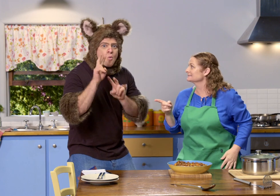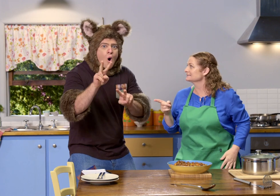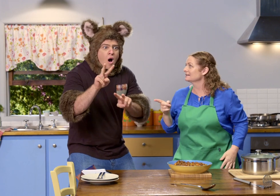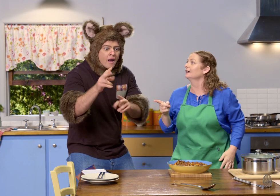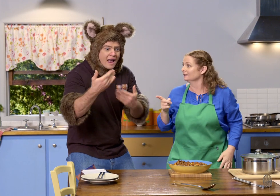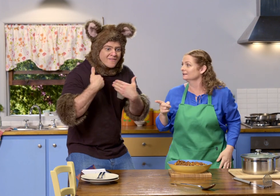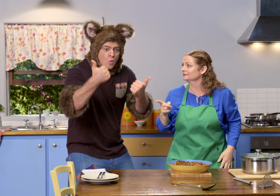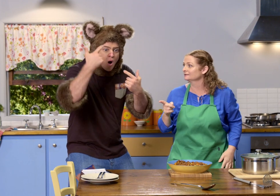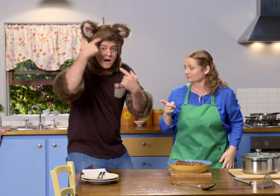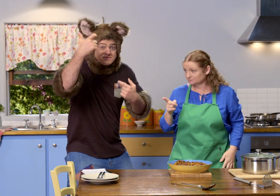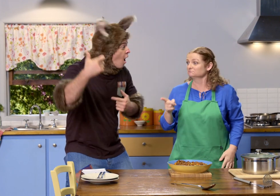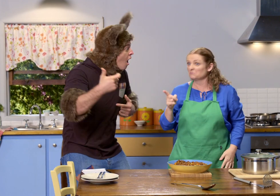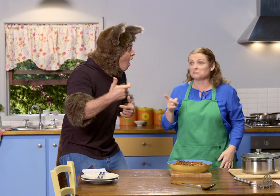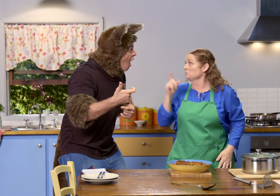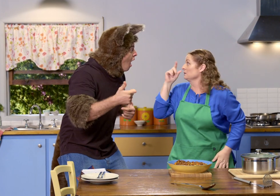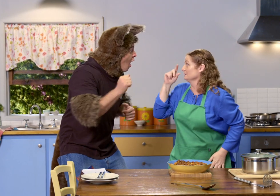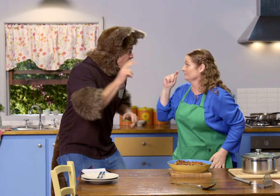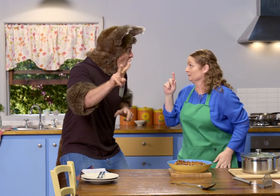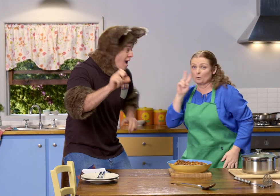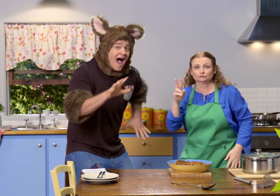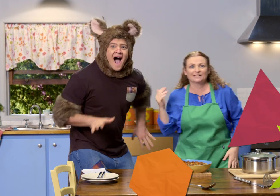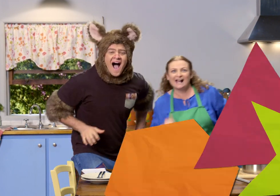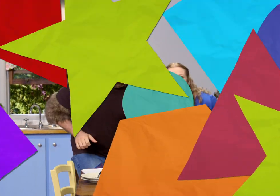If I watch them, they might give me a good idea. Let's watch!